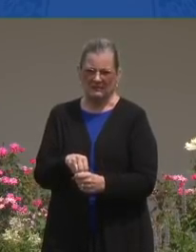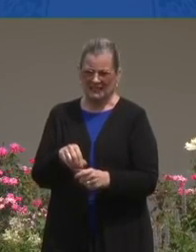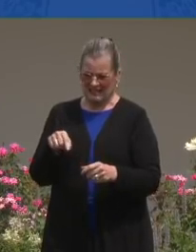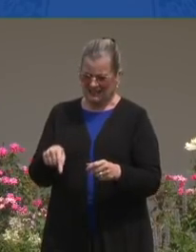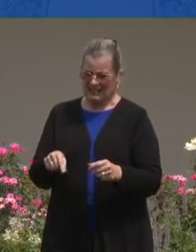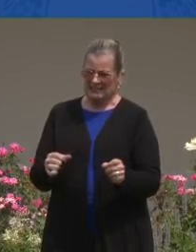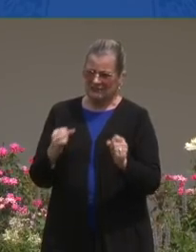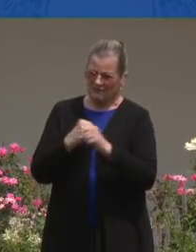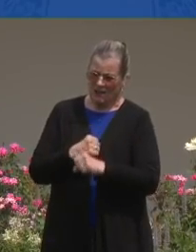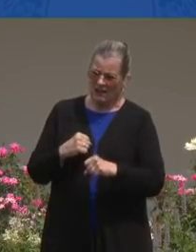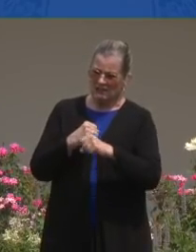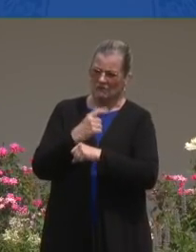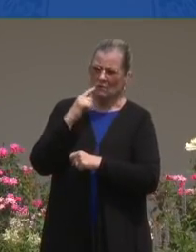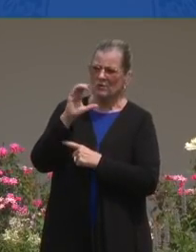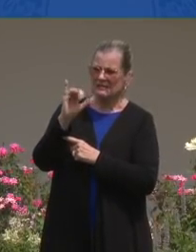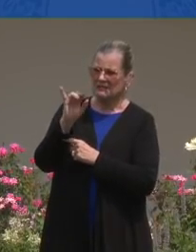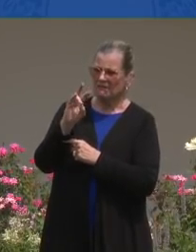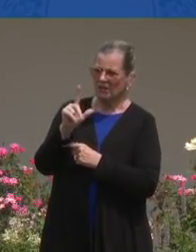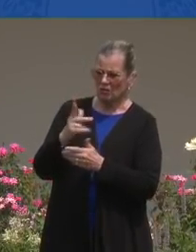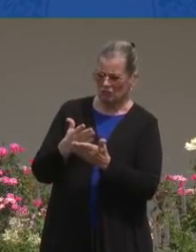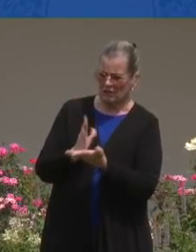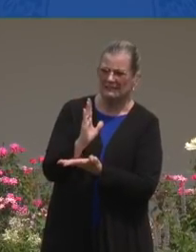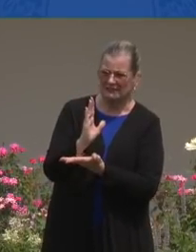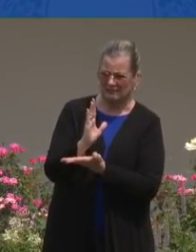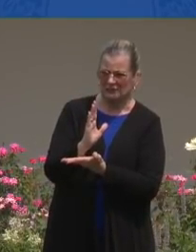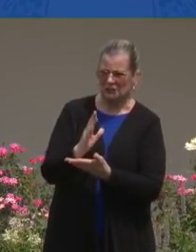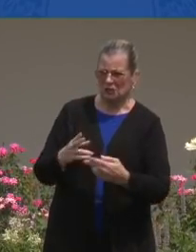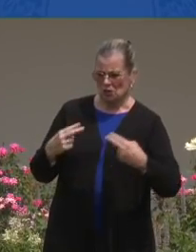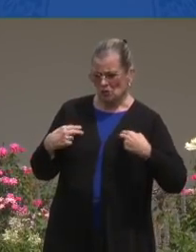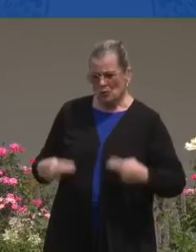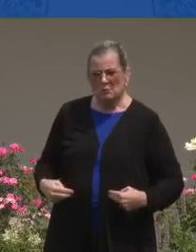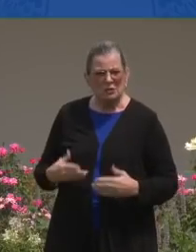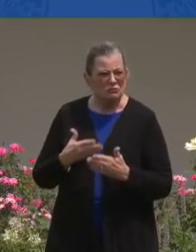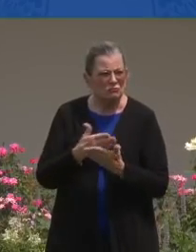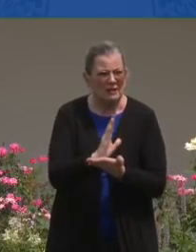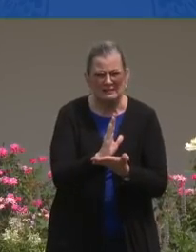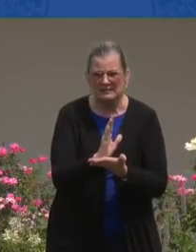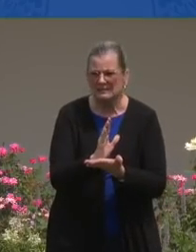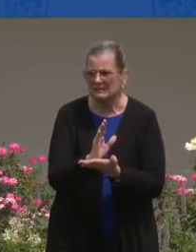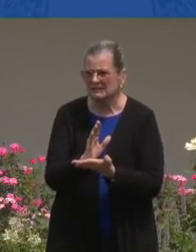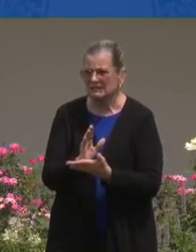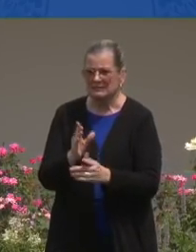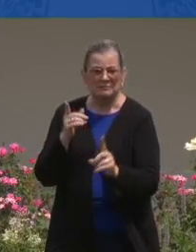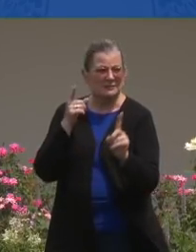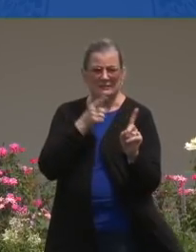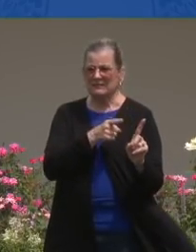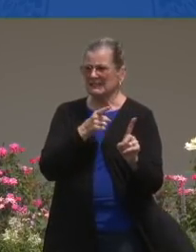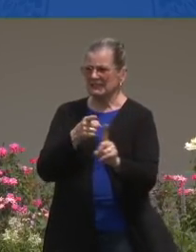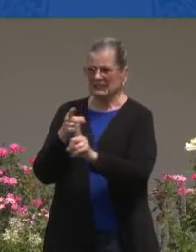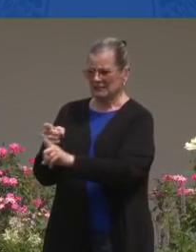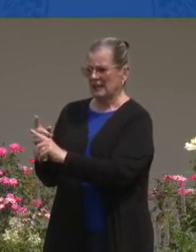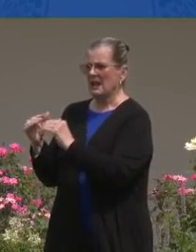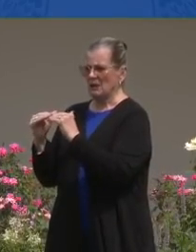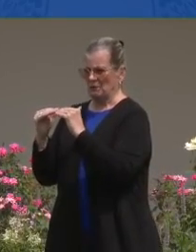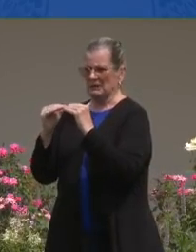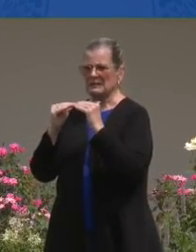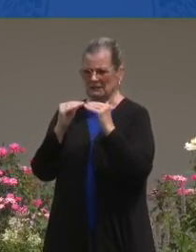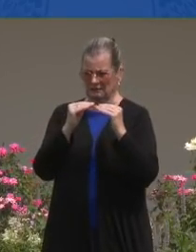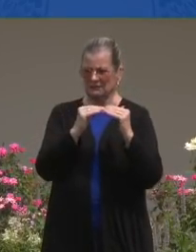a human rights fight. This is about equity. And whether or not we are truly committed to the principles of equity